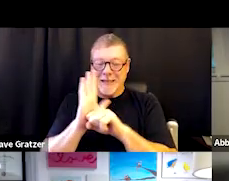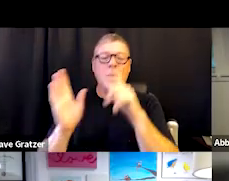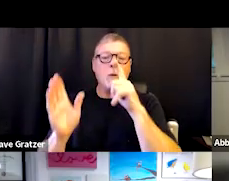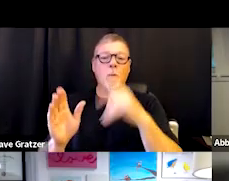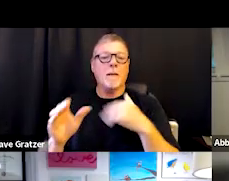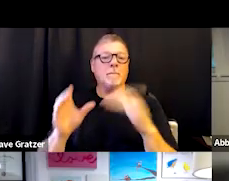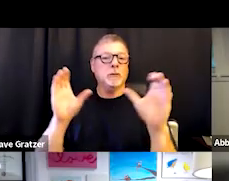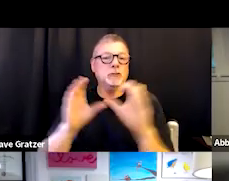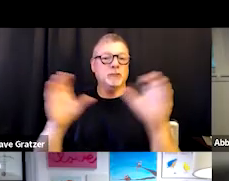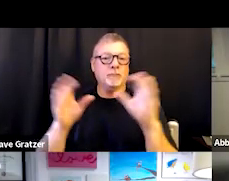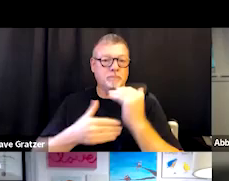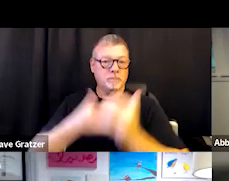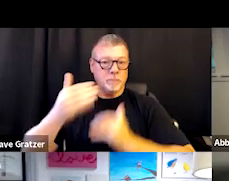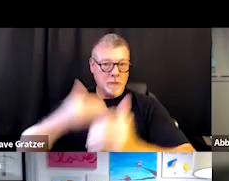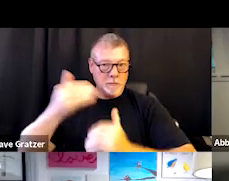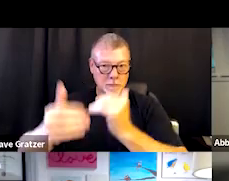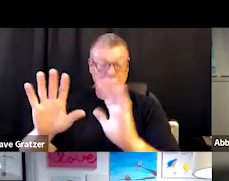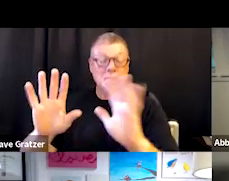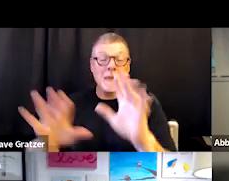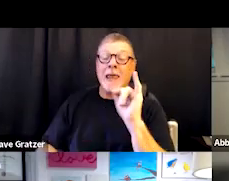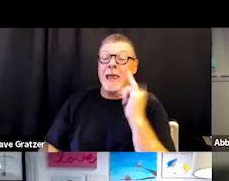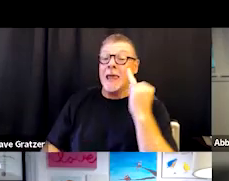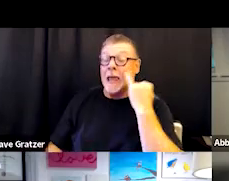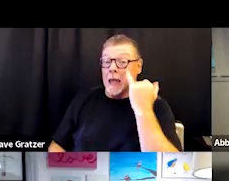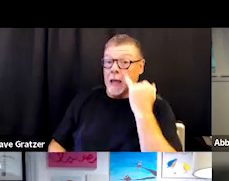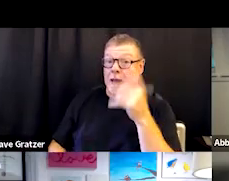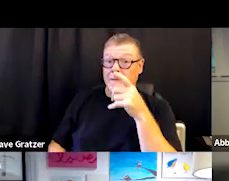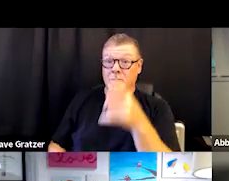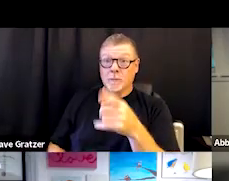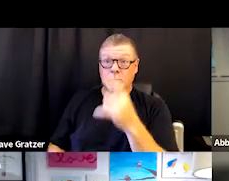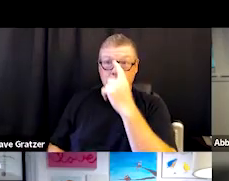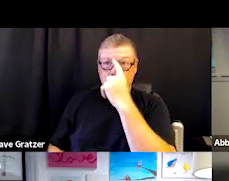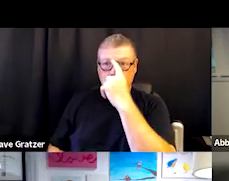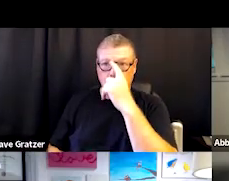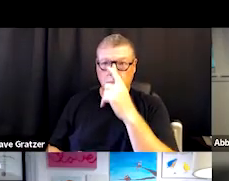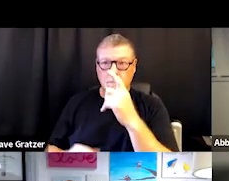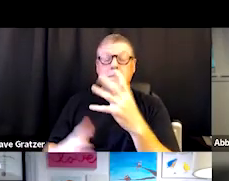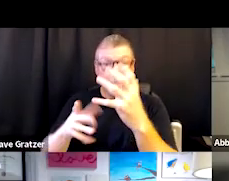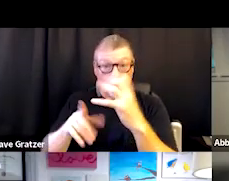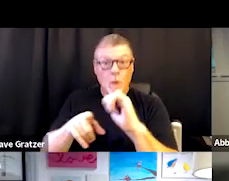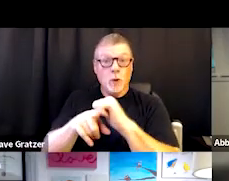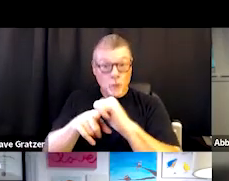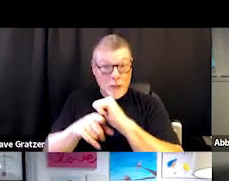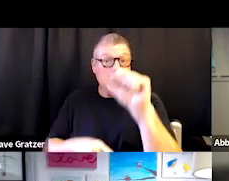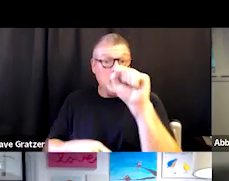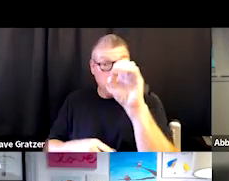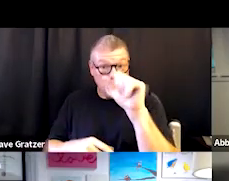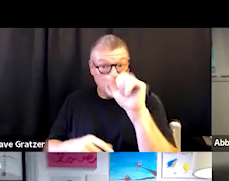So if you're a person who wants to be SOAR trained, you wanna assist with applications,